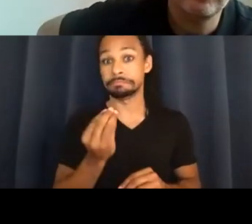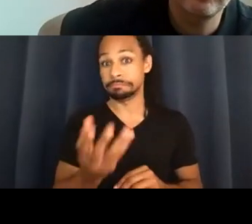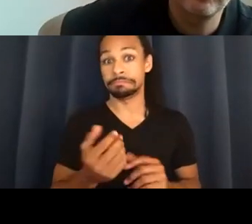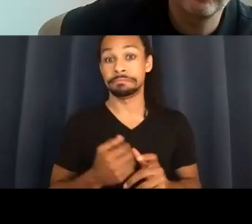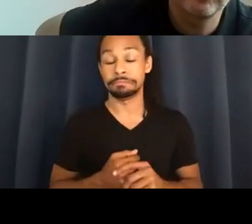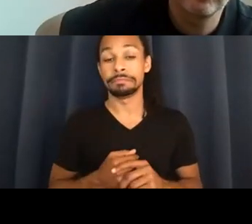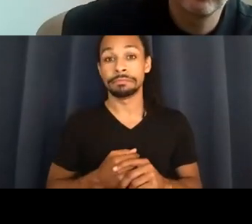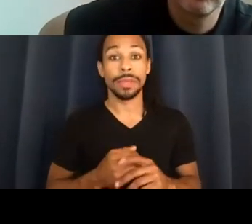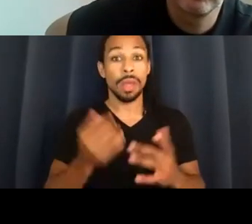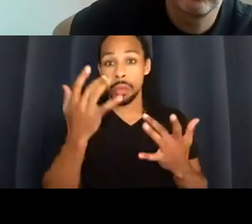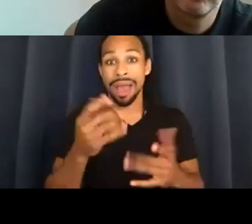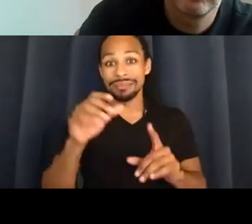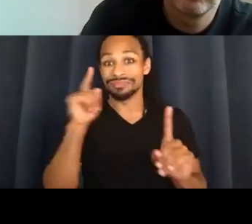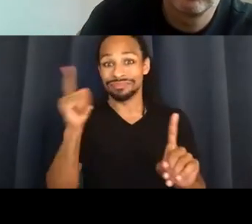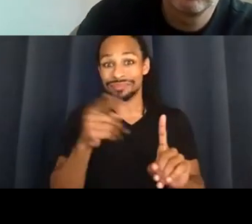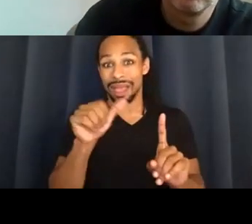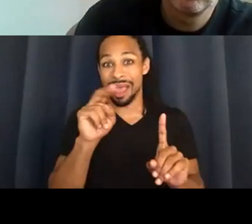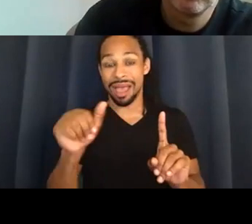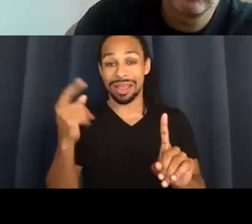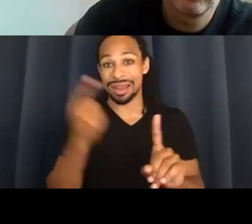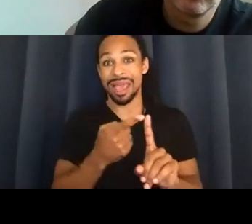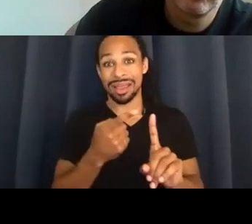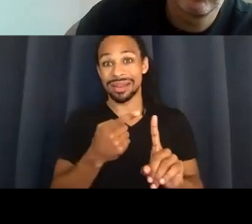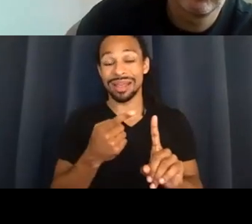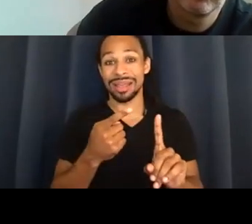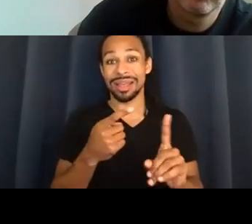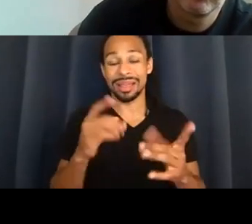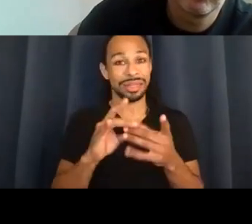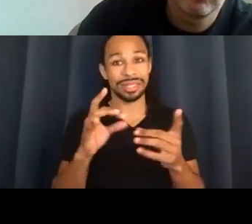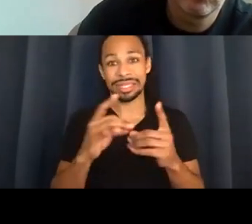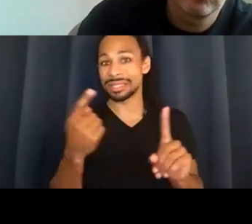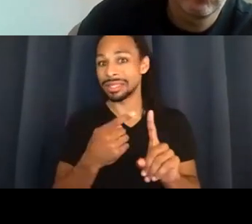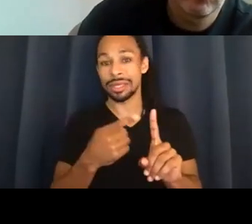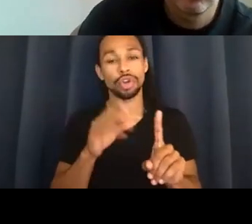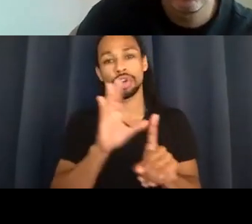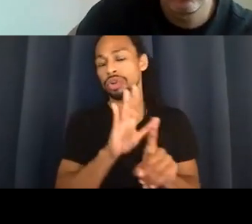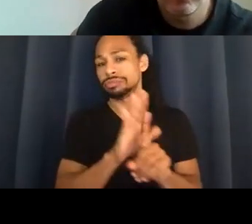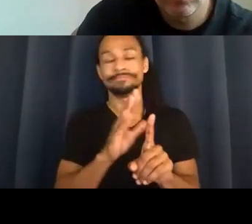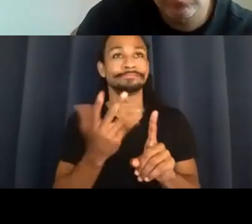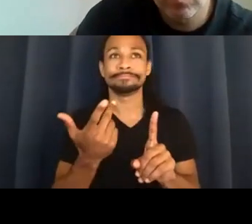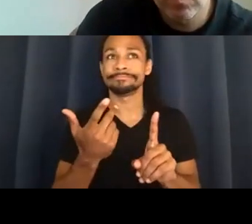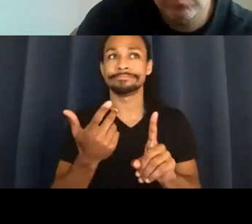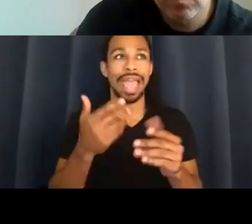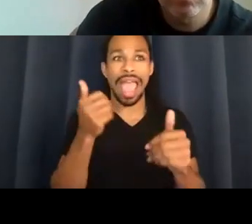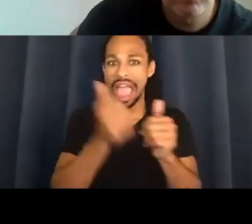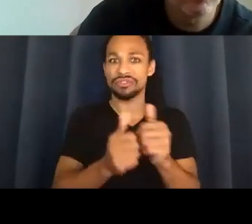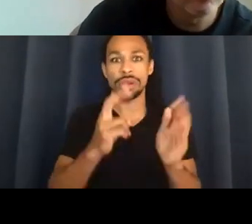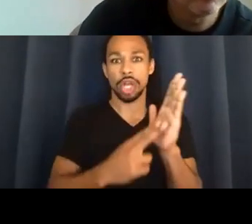again back to Anna's point, every contract, every engagement, we don't want to be imbreached,